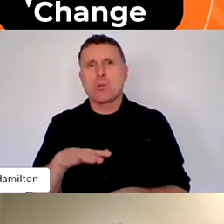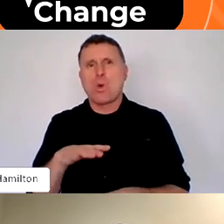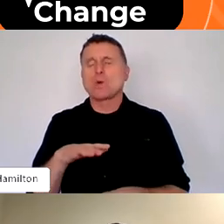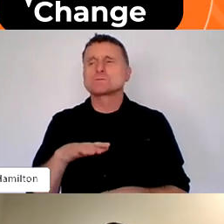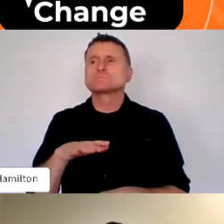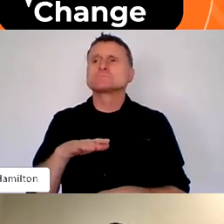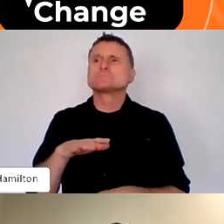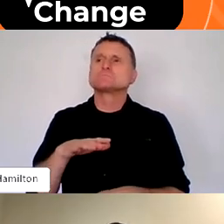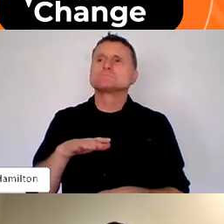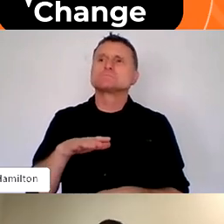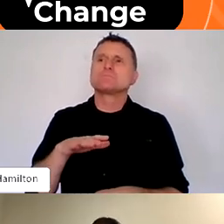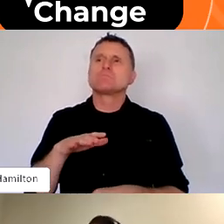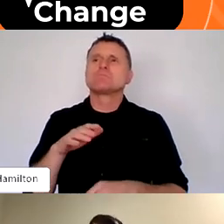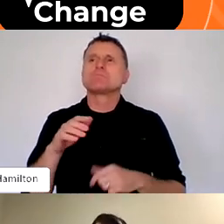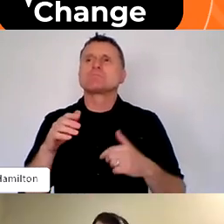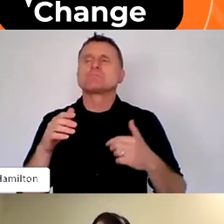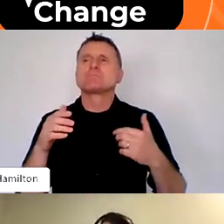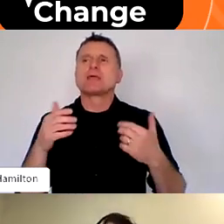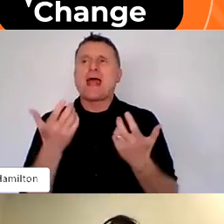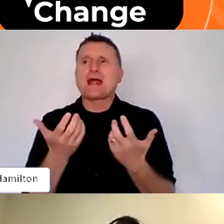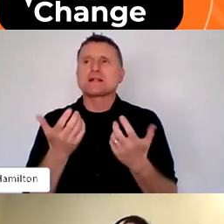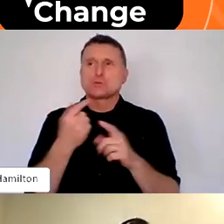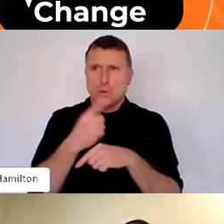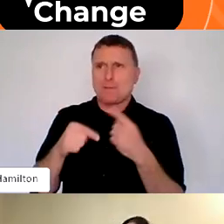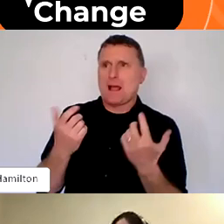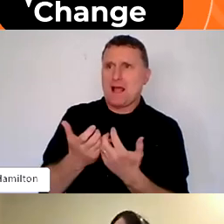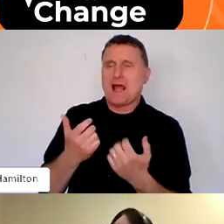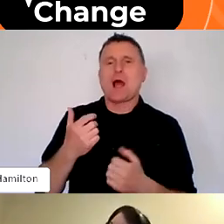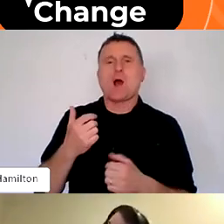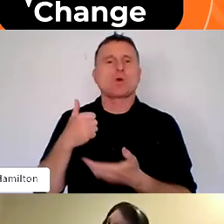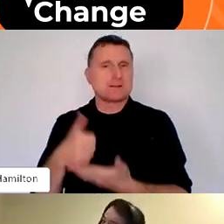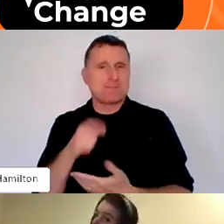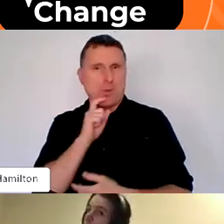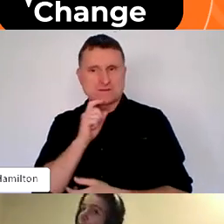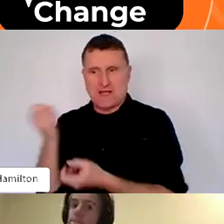support of education support workers. The status quo model where early